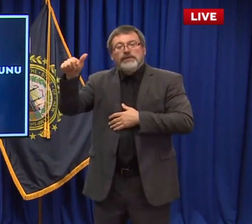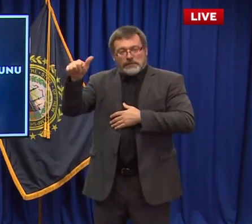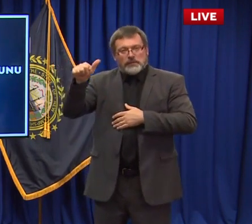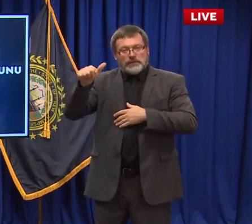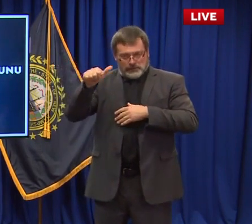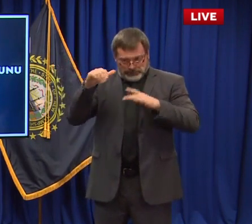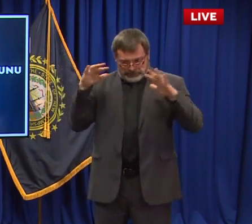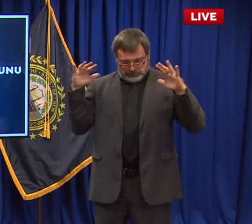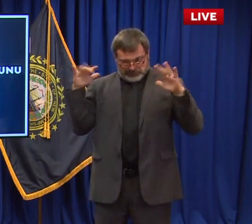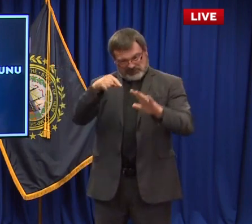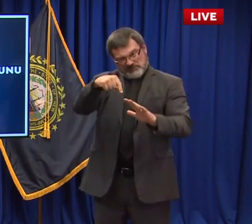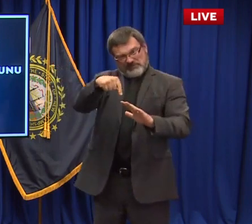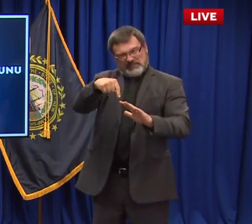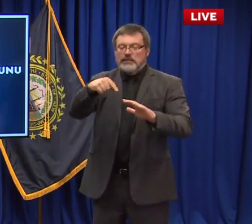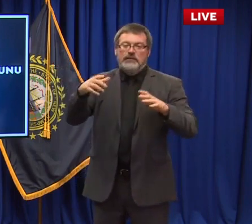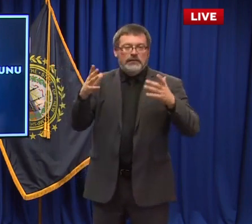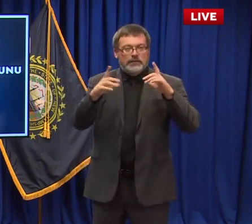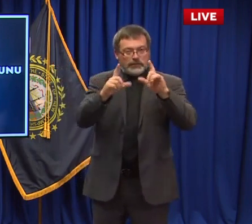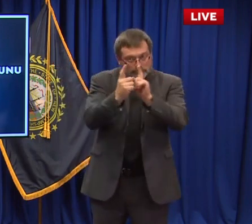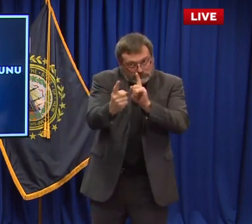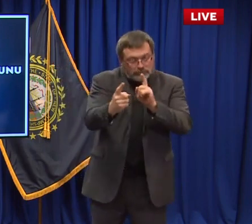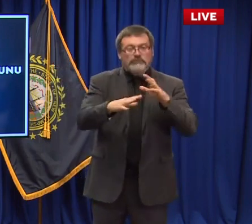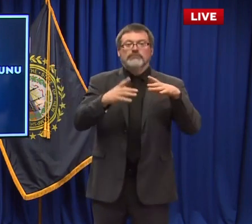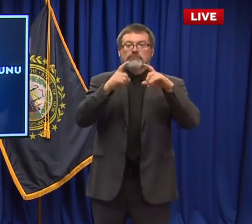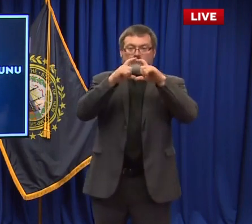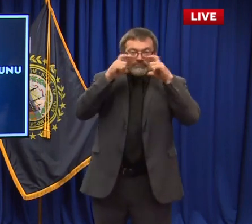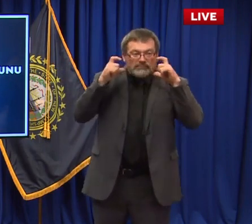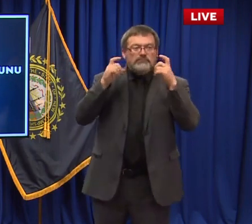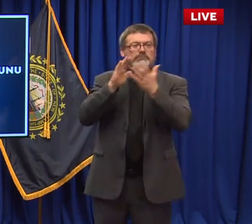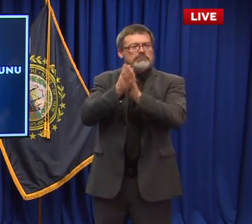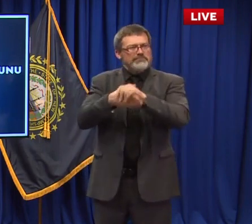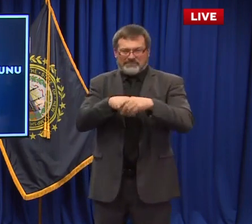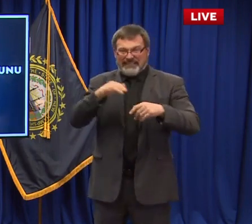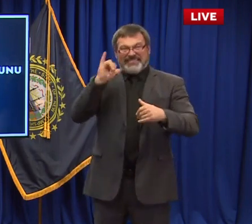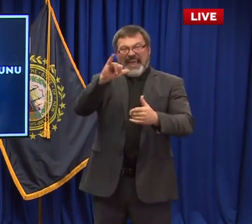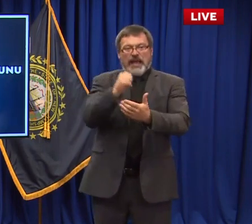AND WITH THOSE LETTERS PROTECTION, THE RISK SHOULD BE SUBSTANTIALLY REDUCED.